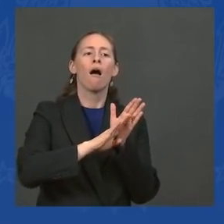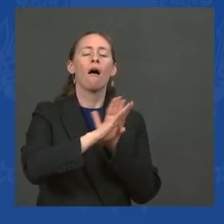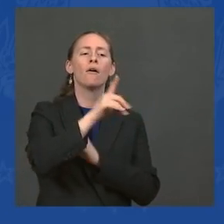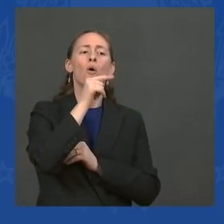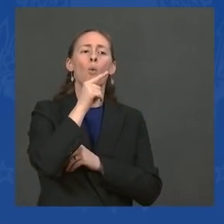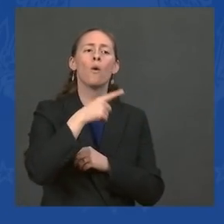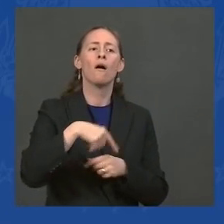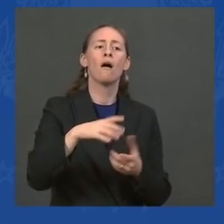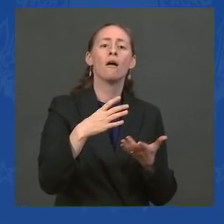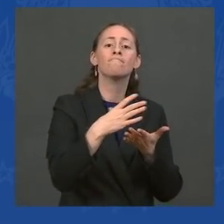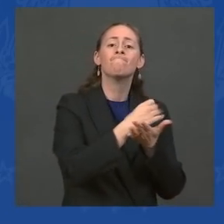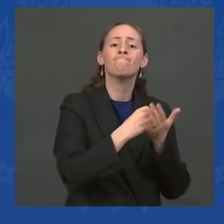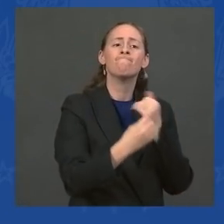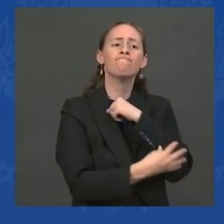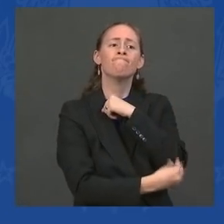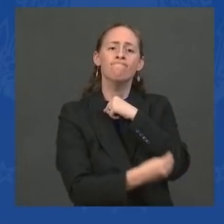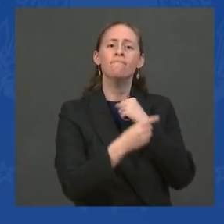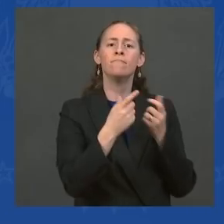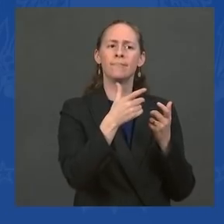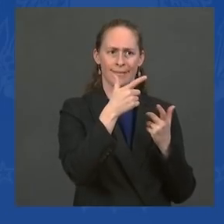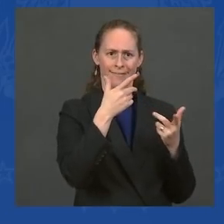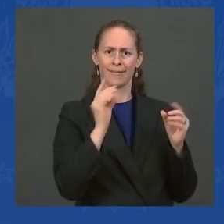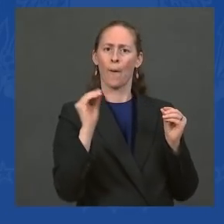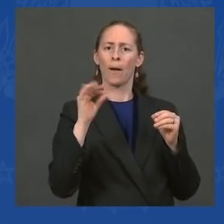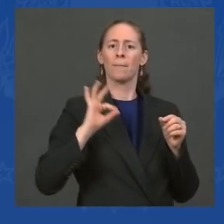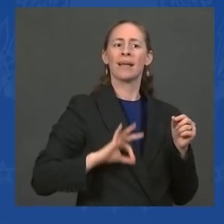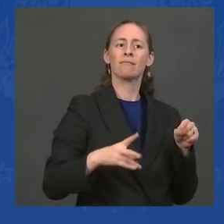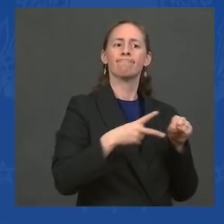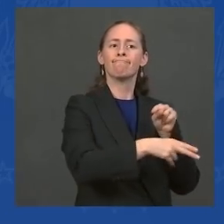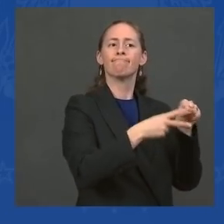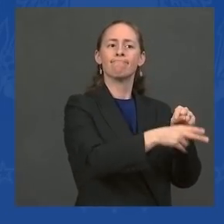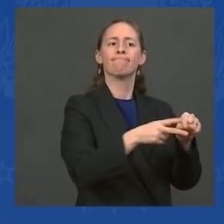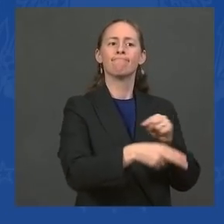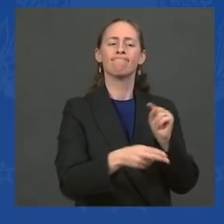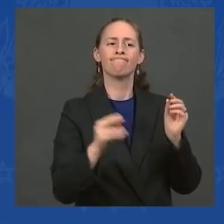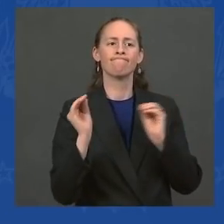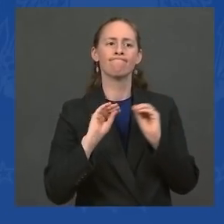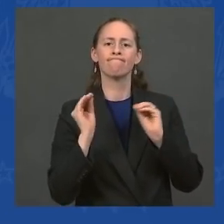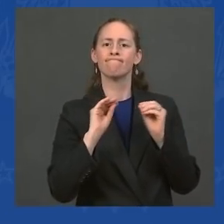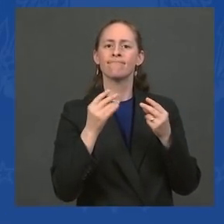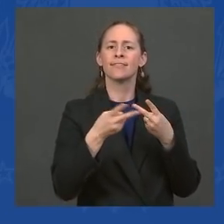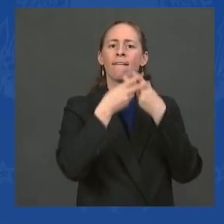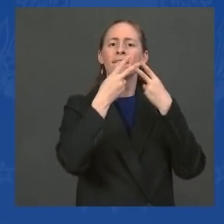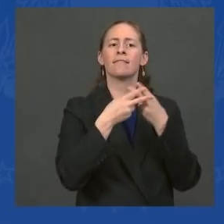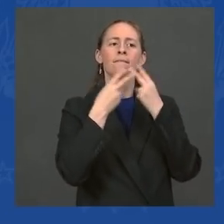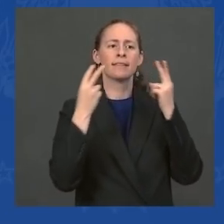because they don't have that much to deduct, so we make it refundable. We make it permanently refundable.